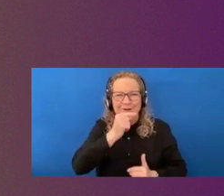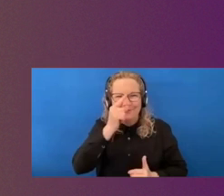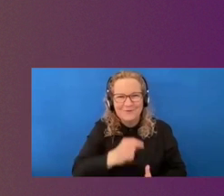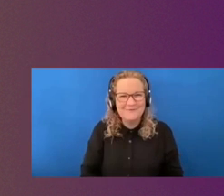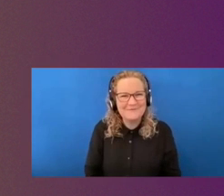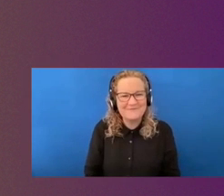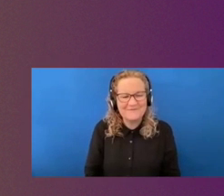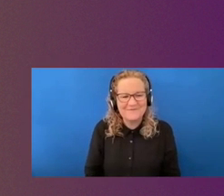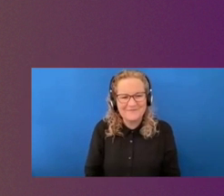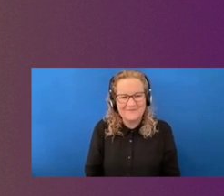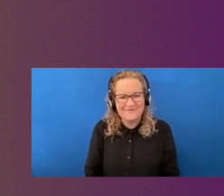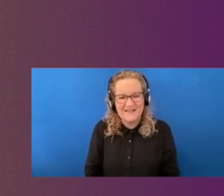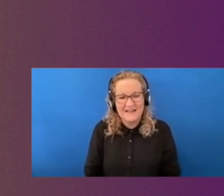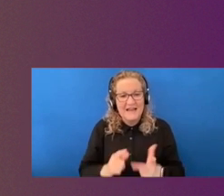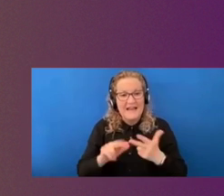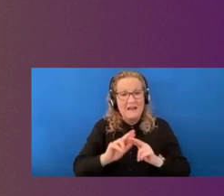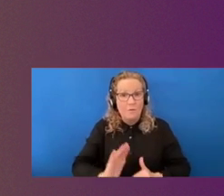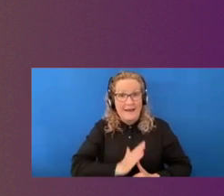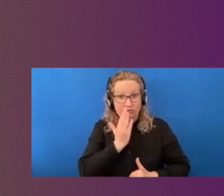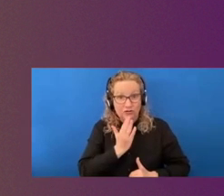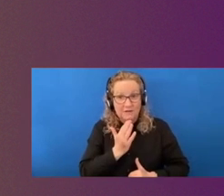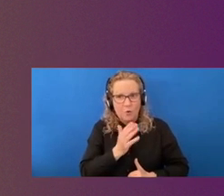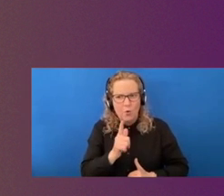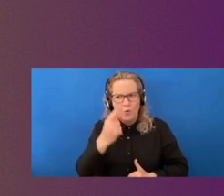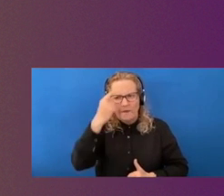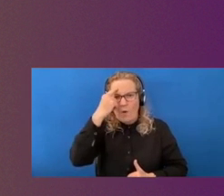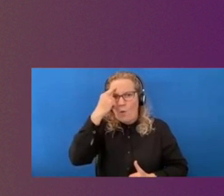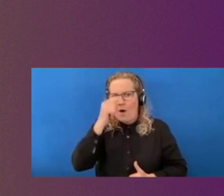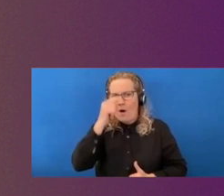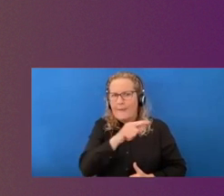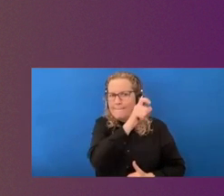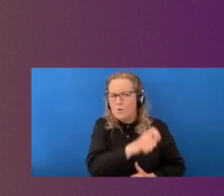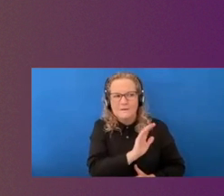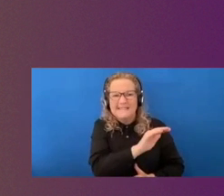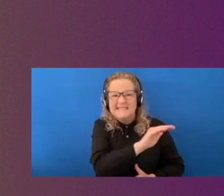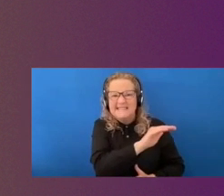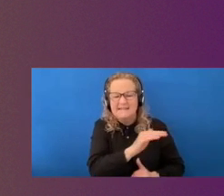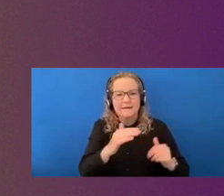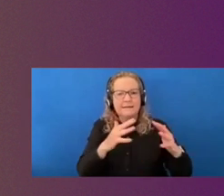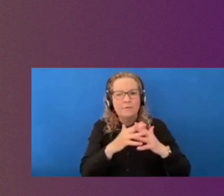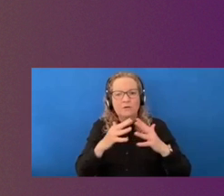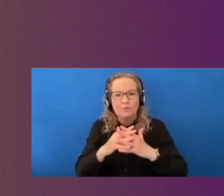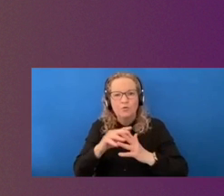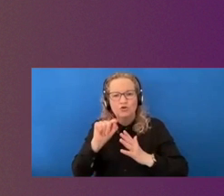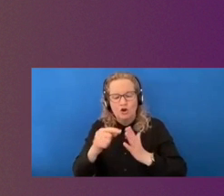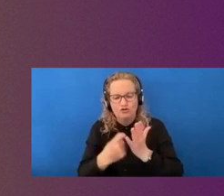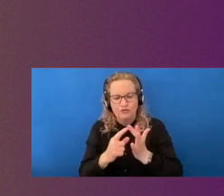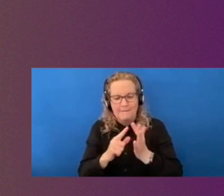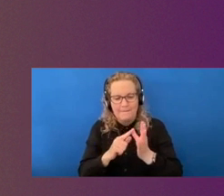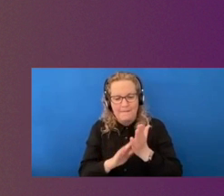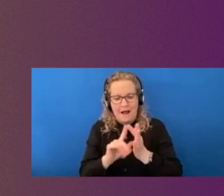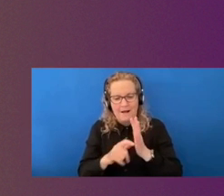if you are interested or know someone who might be please head to the website www.remarkable.org.au